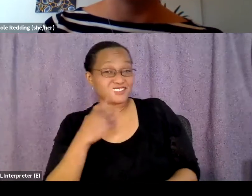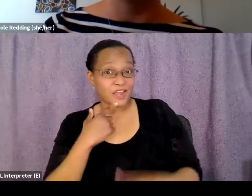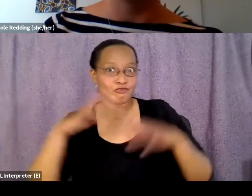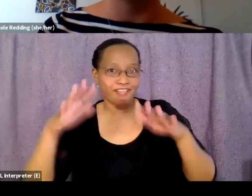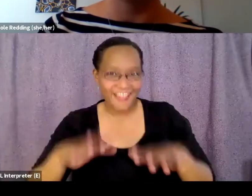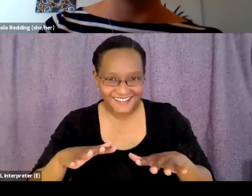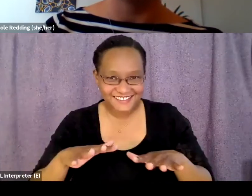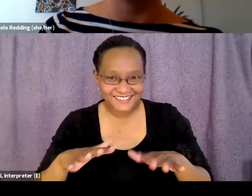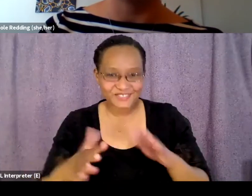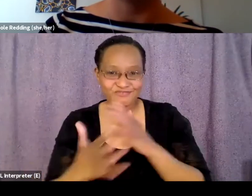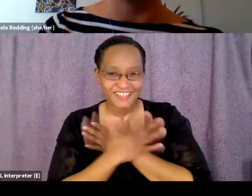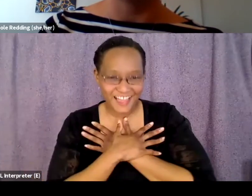Shira Leeder: You didn't listen